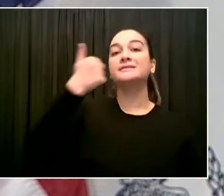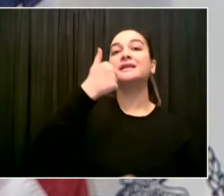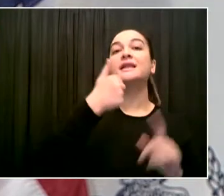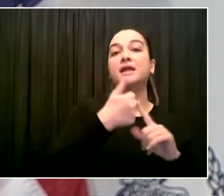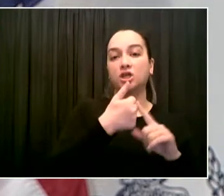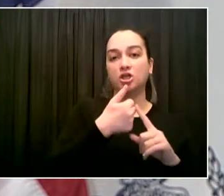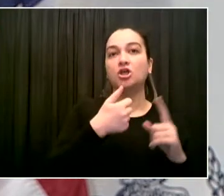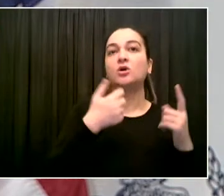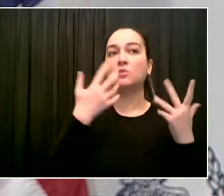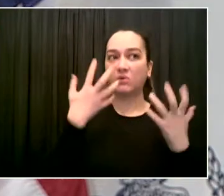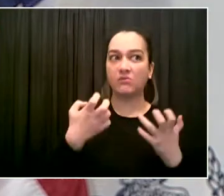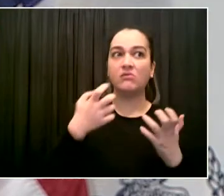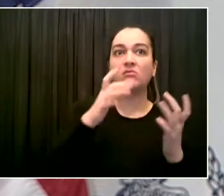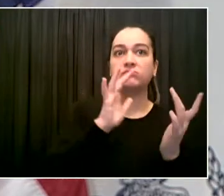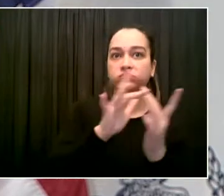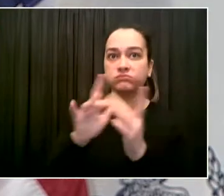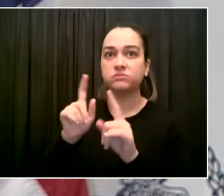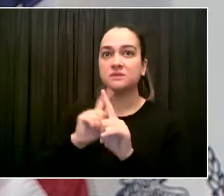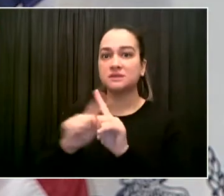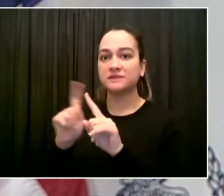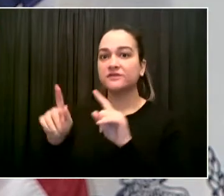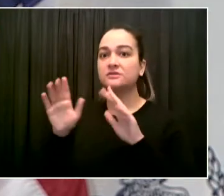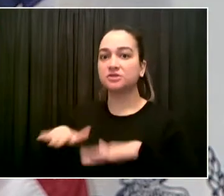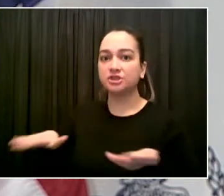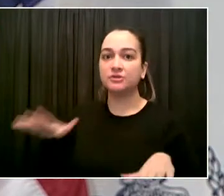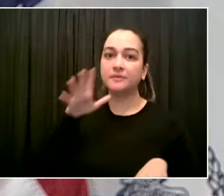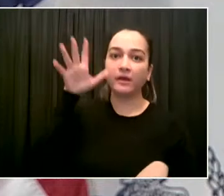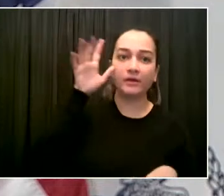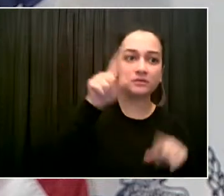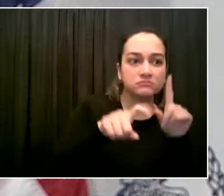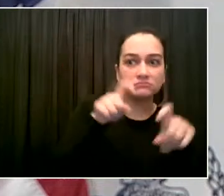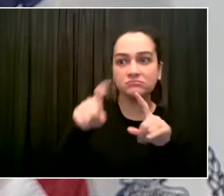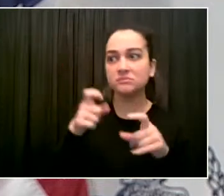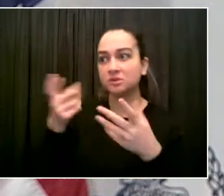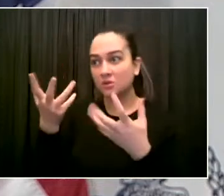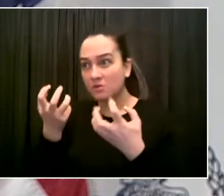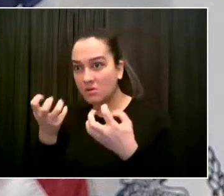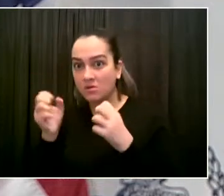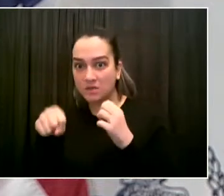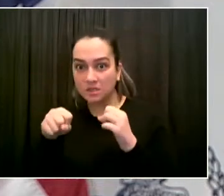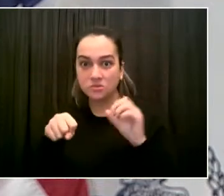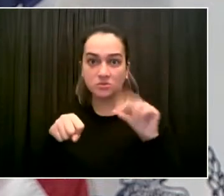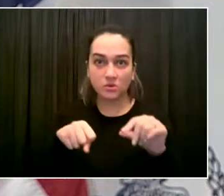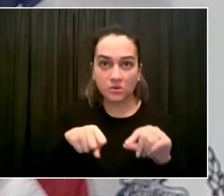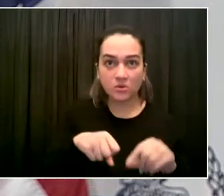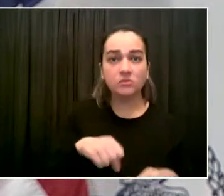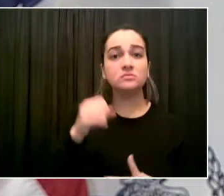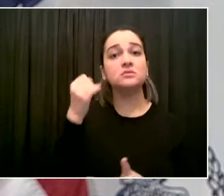CHILD WHO NEEDS HELP THIS SUMMER. I THINK IT'S FAIR TO SAY SOME FAMILIES ARE